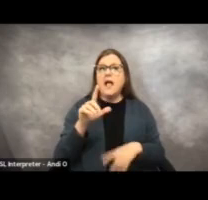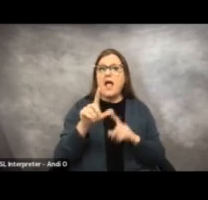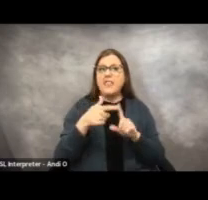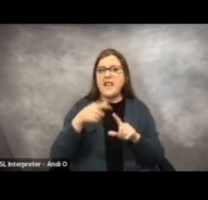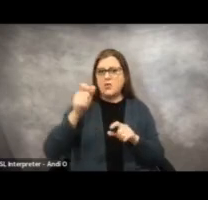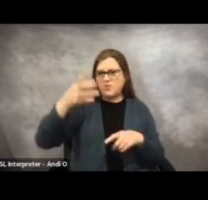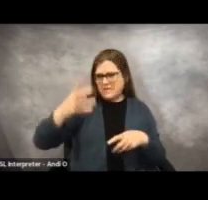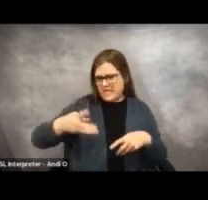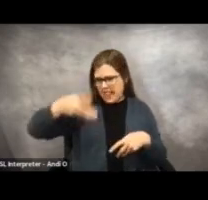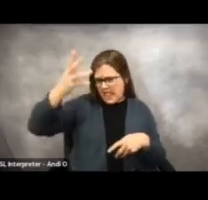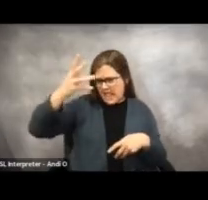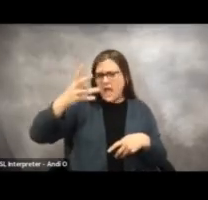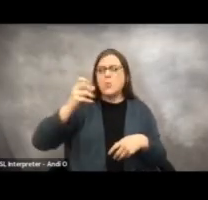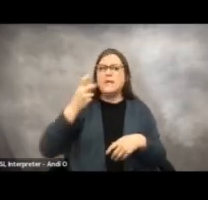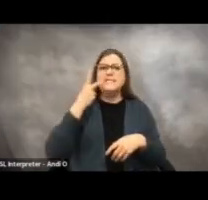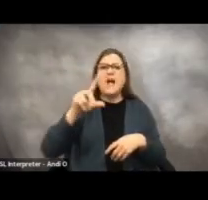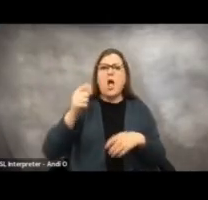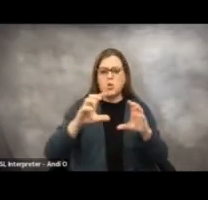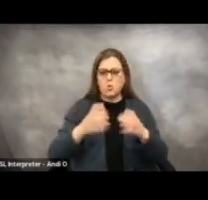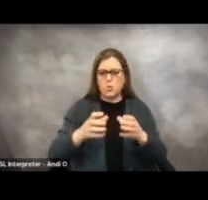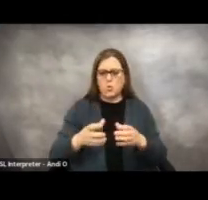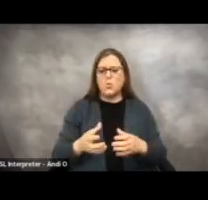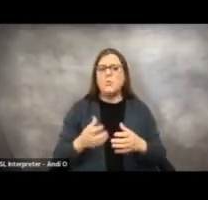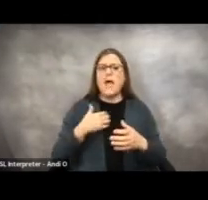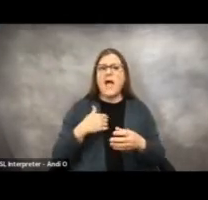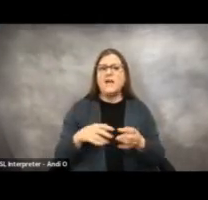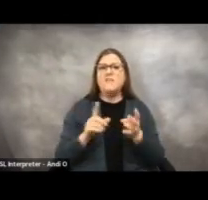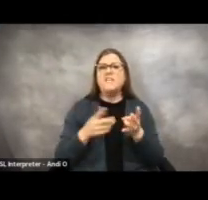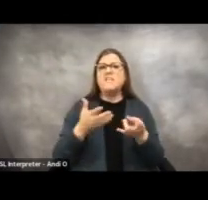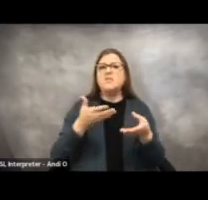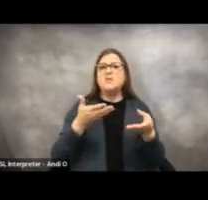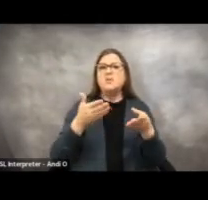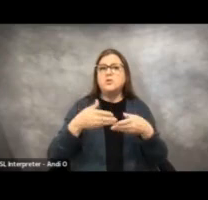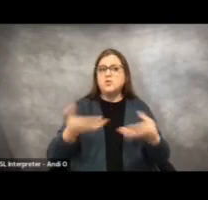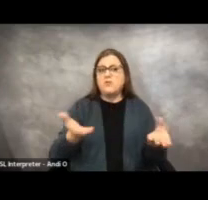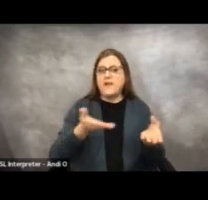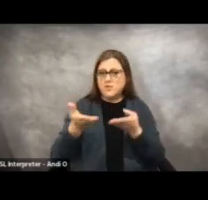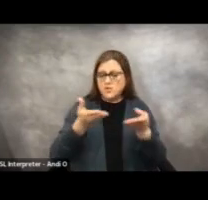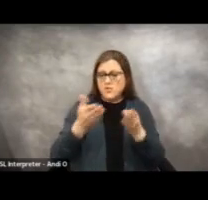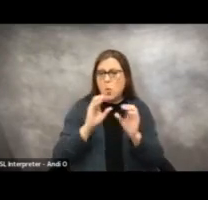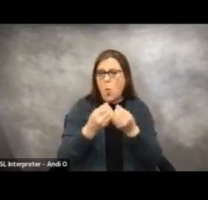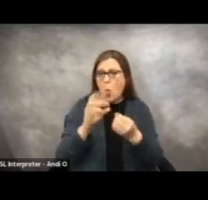to see the other categories, but there's a service provider organization employee. And then the final one is whether you're